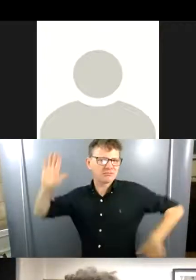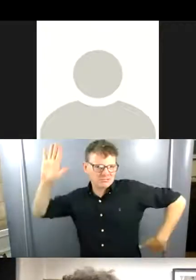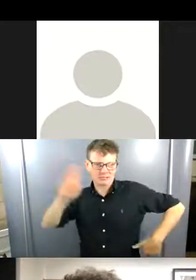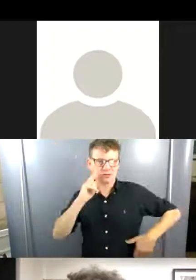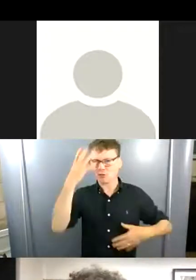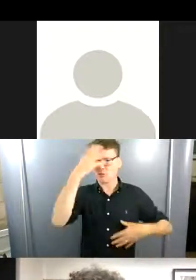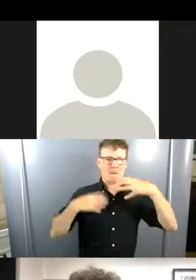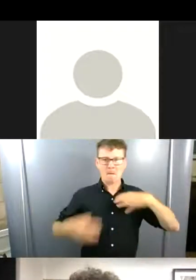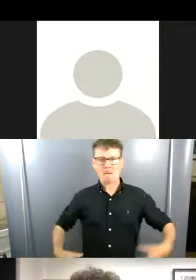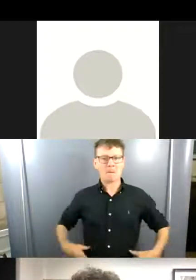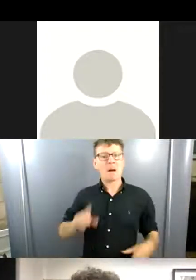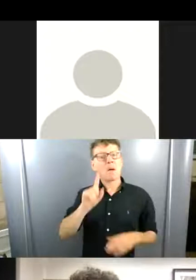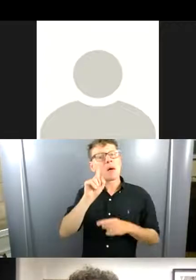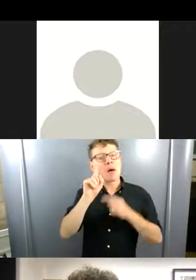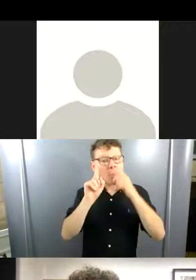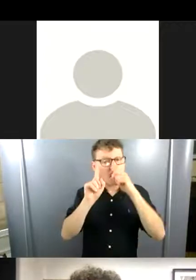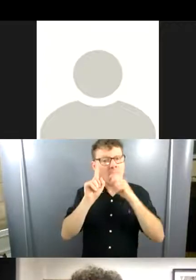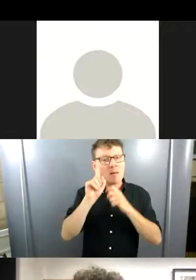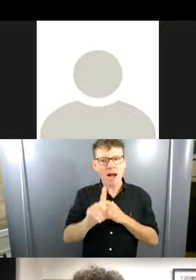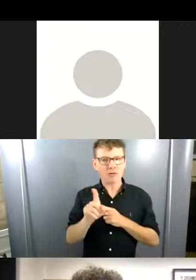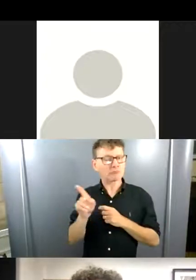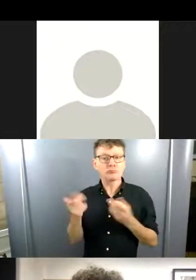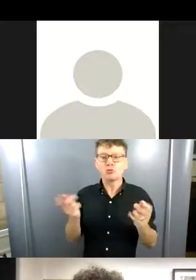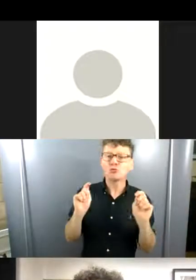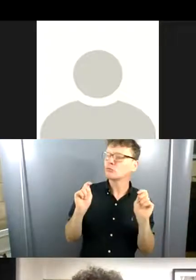but she's not considered completely unusual although she is considered possibly to be